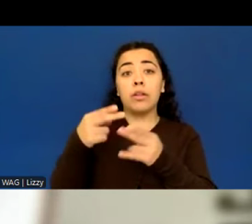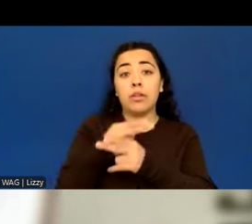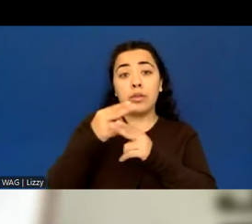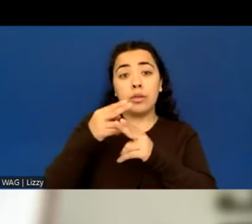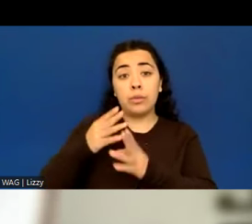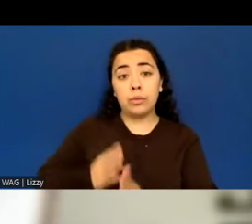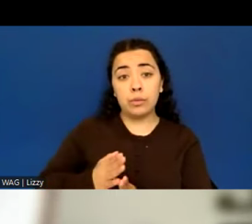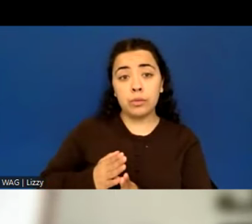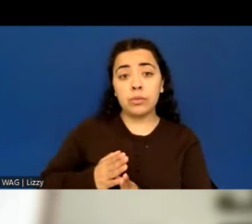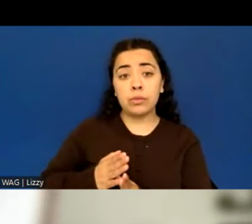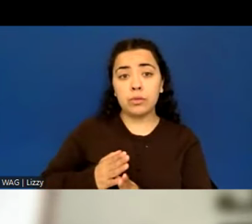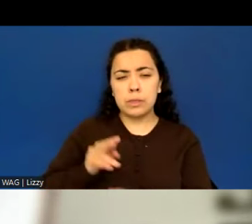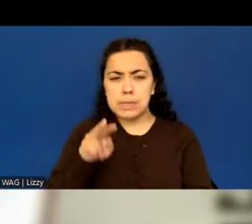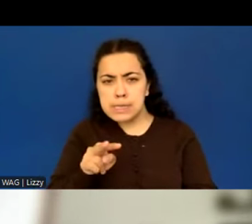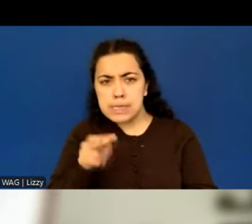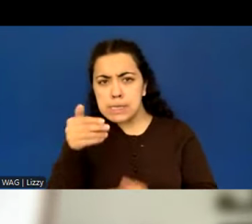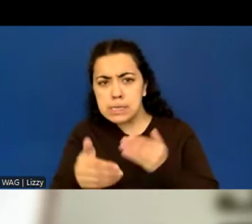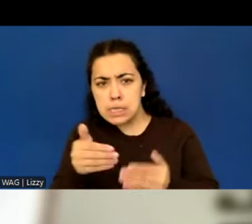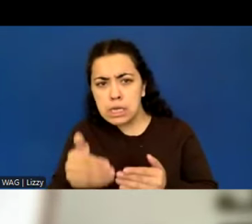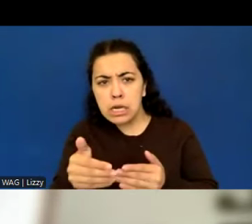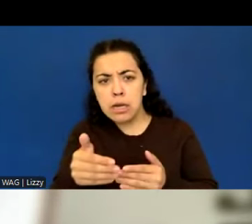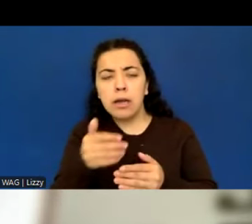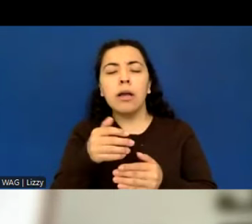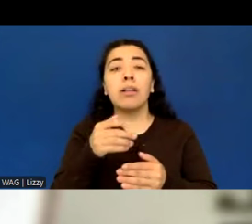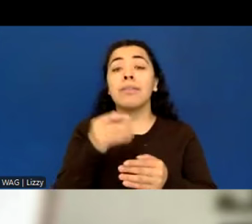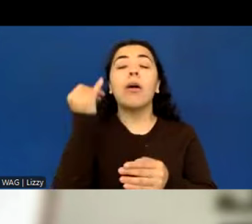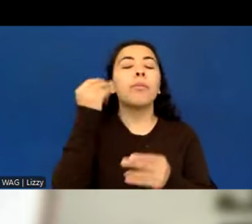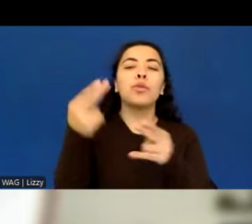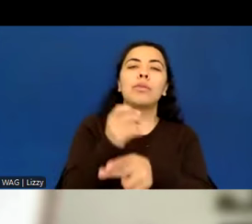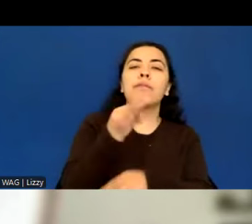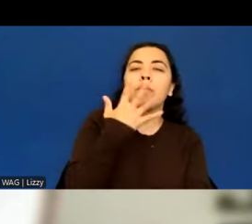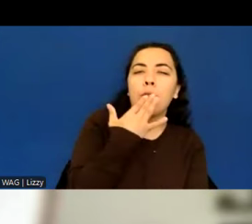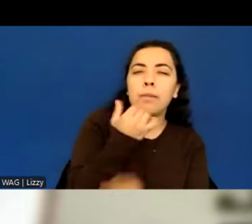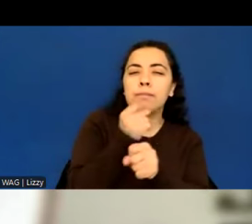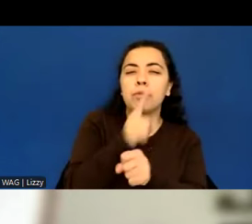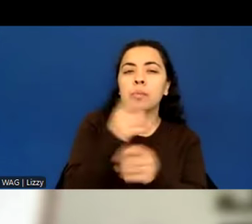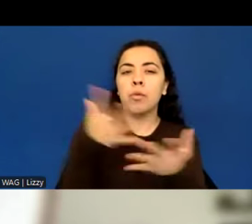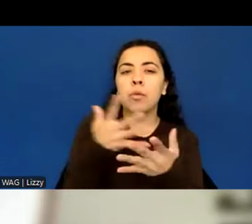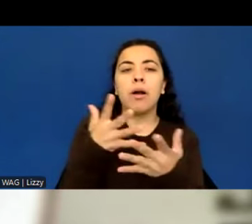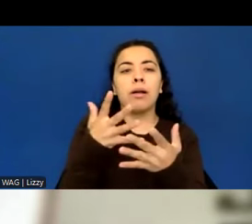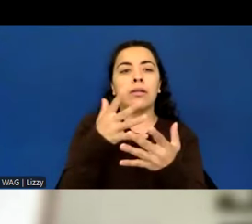which translates into making sure that the color is not the only way to identify an element or